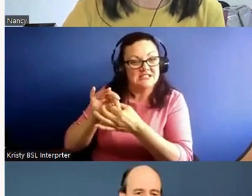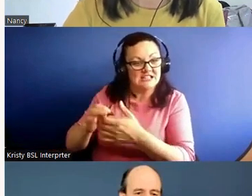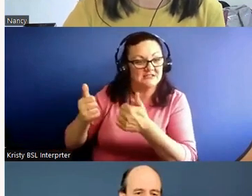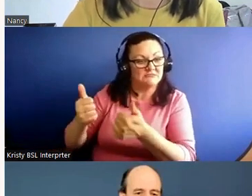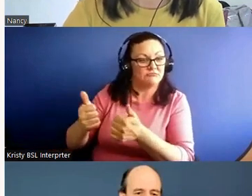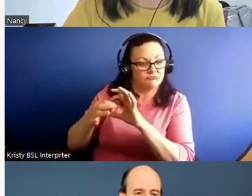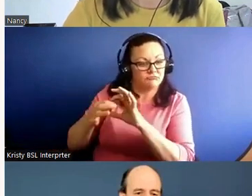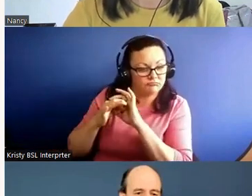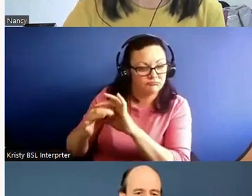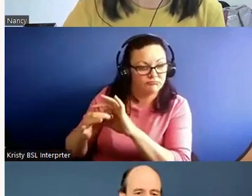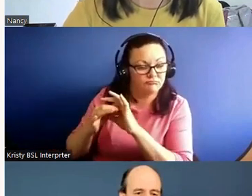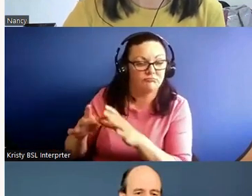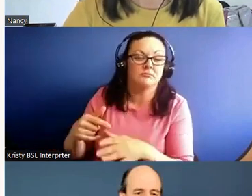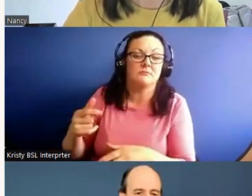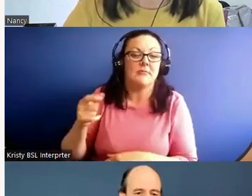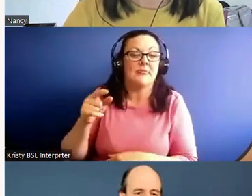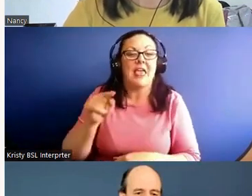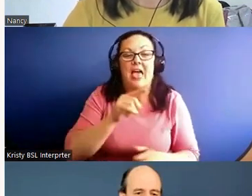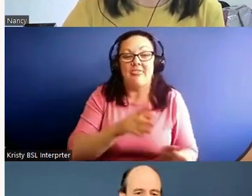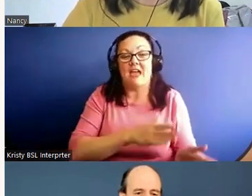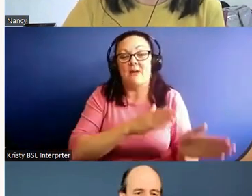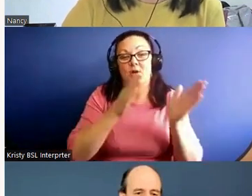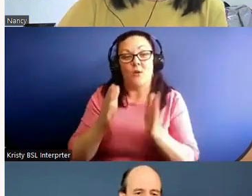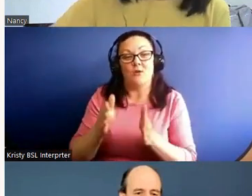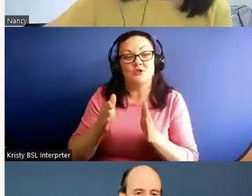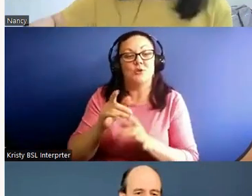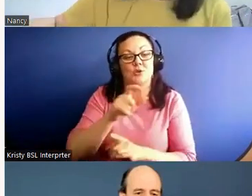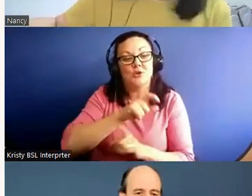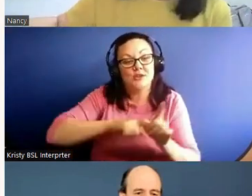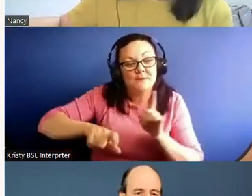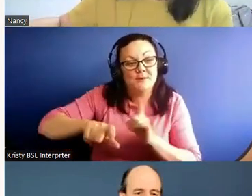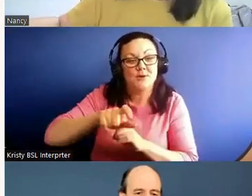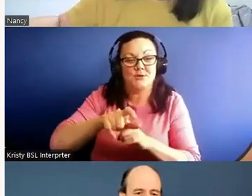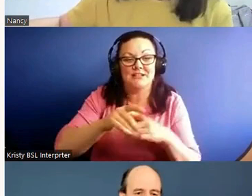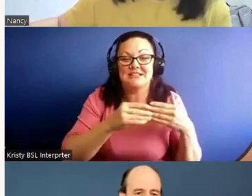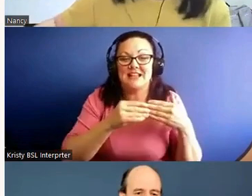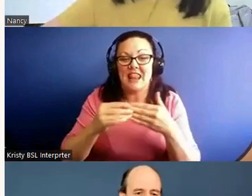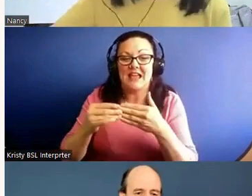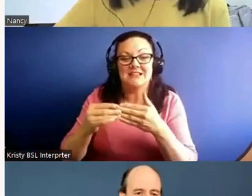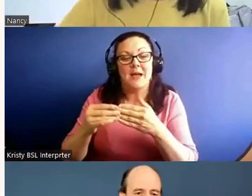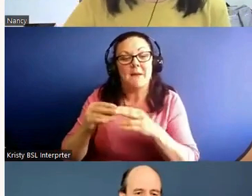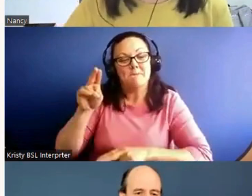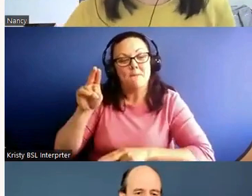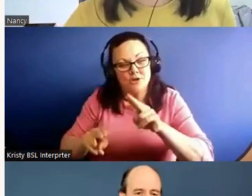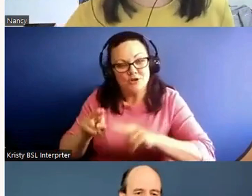That brings us to community led monitoring and I'm going to turn it back to you Nancy to share about how we have